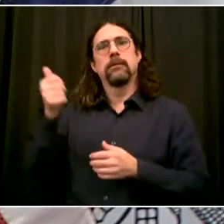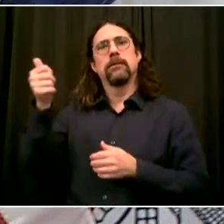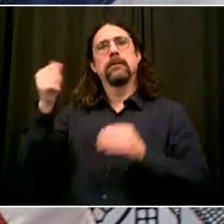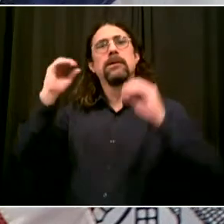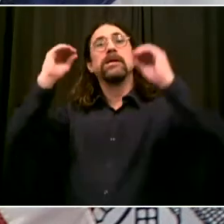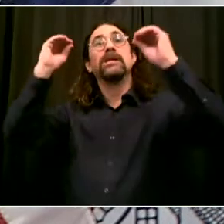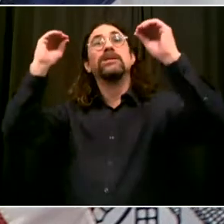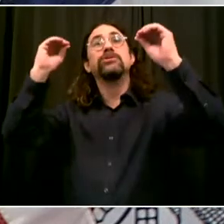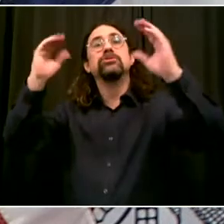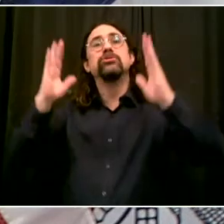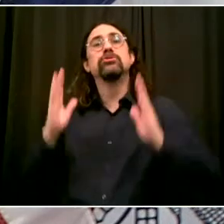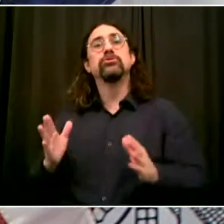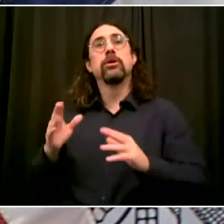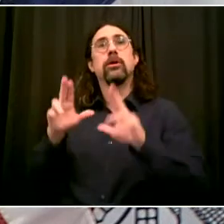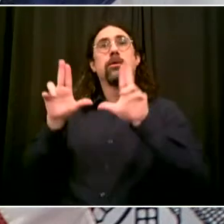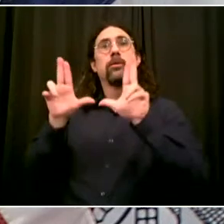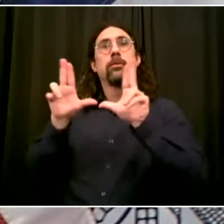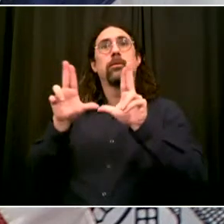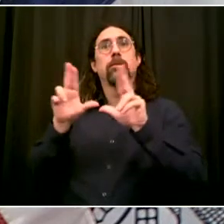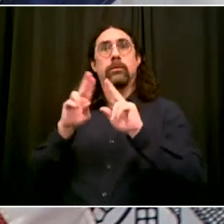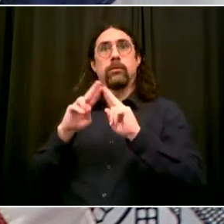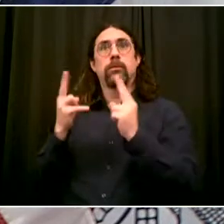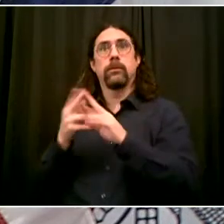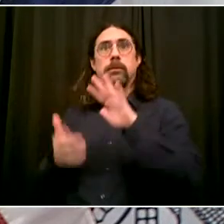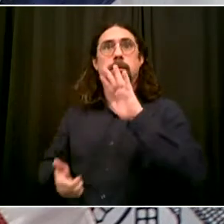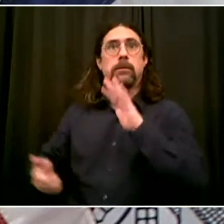CONTROL ALLOWS